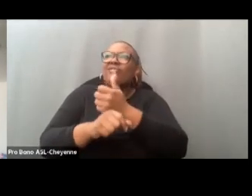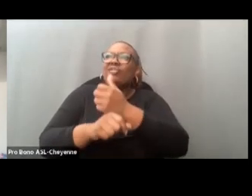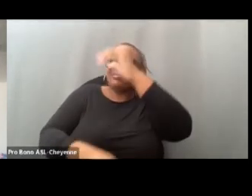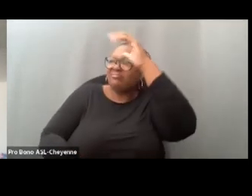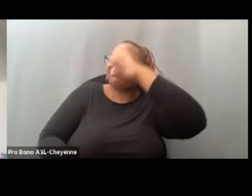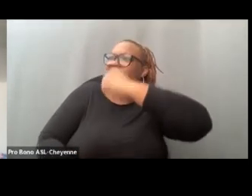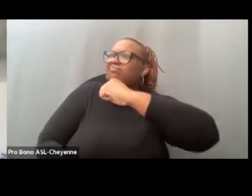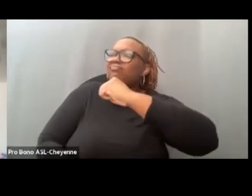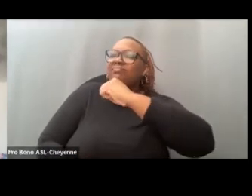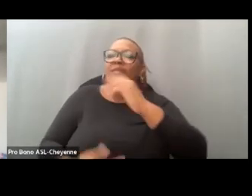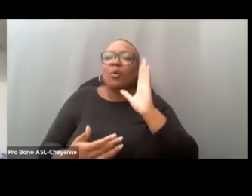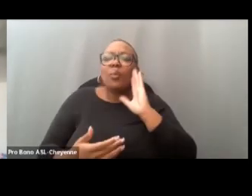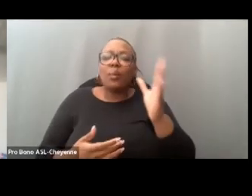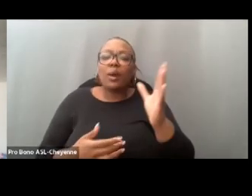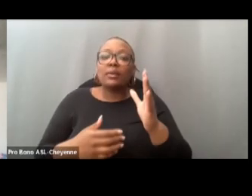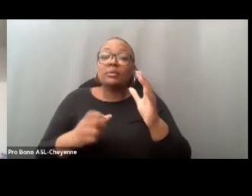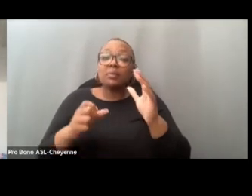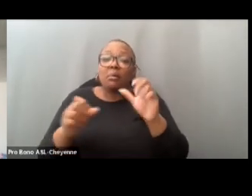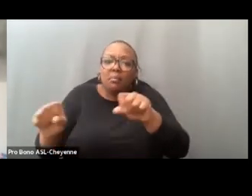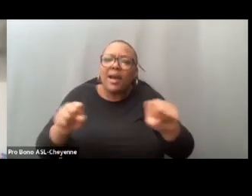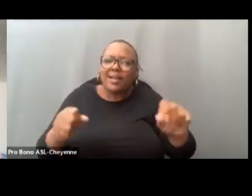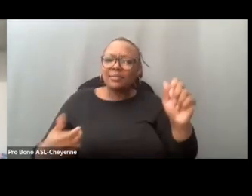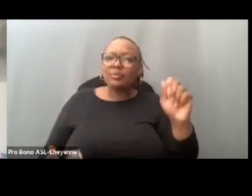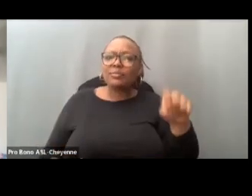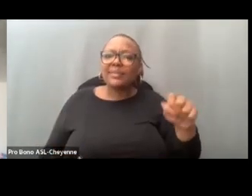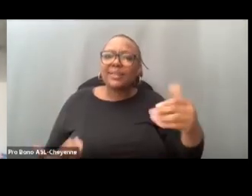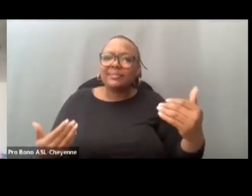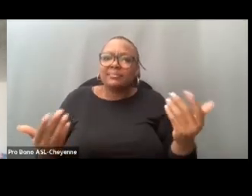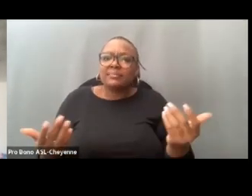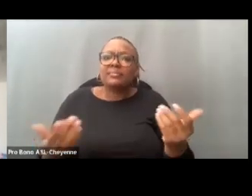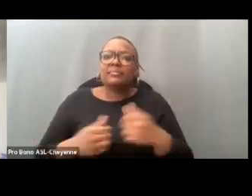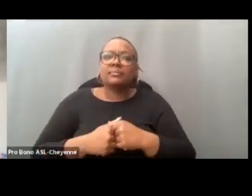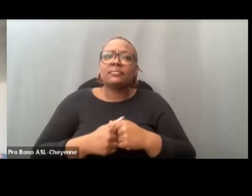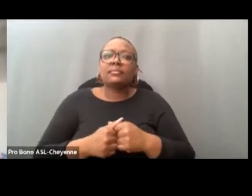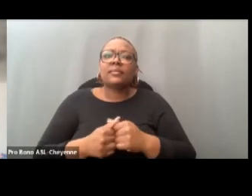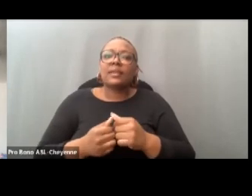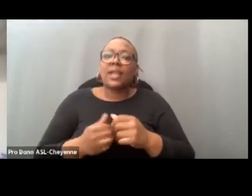So it is possible that artistic creations